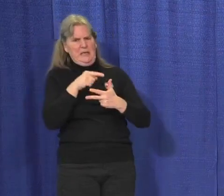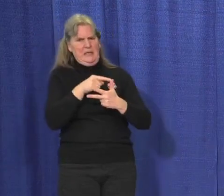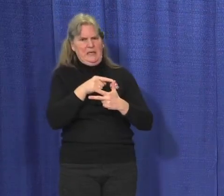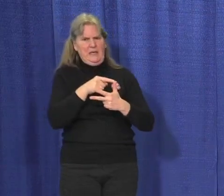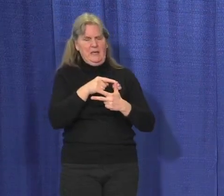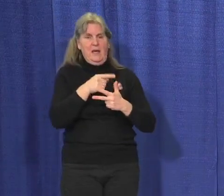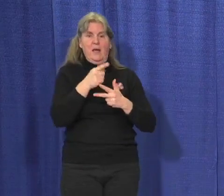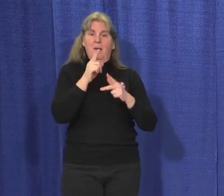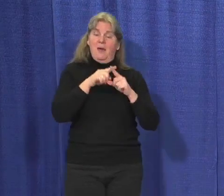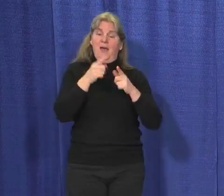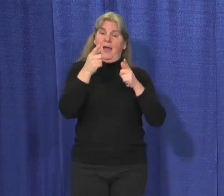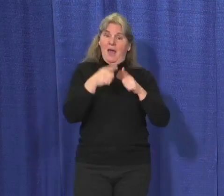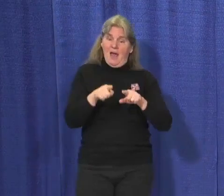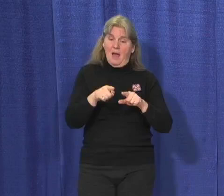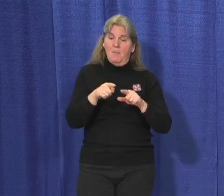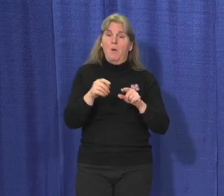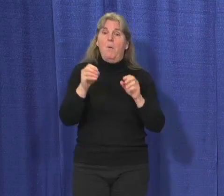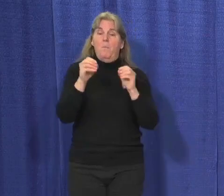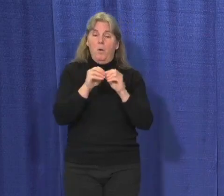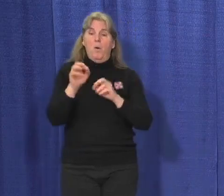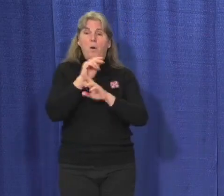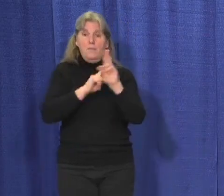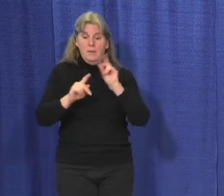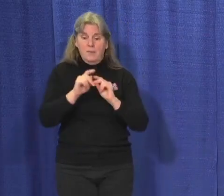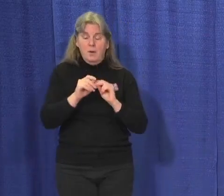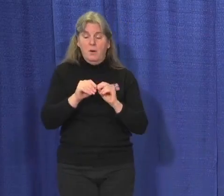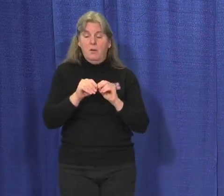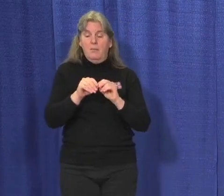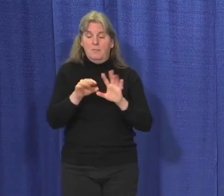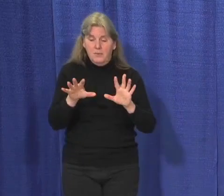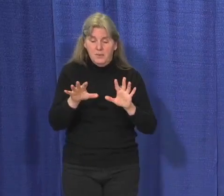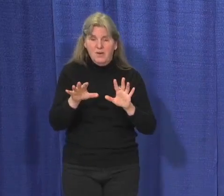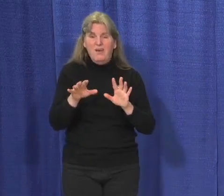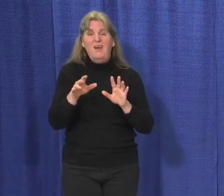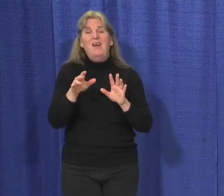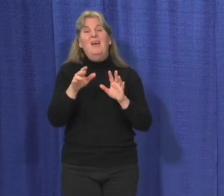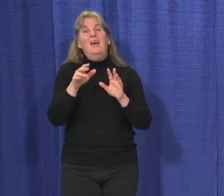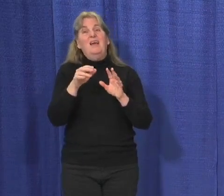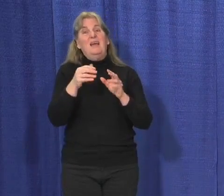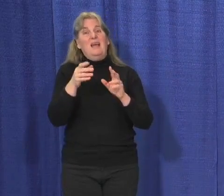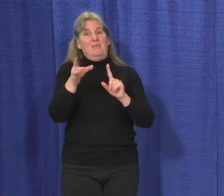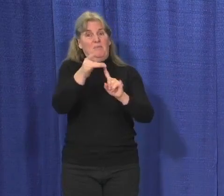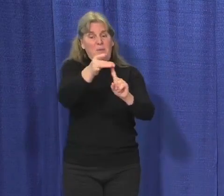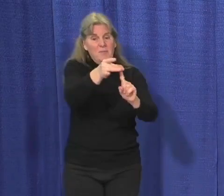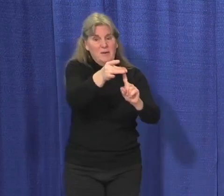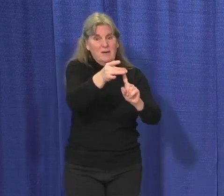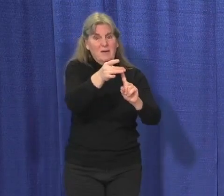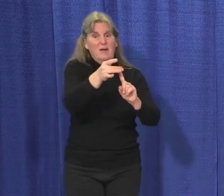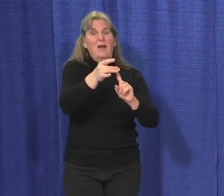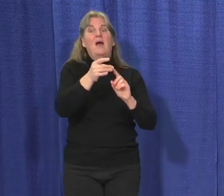As higher numbers of people become infected more people, even younger people will get